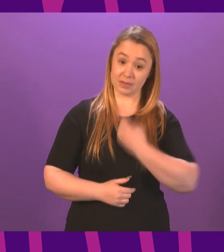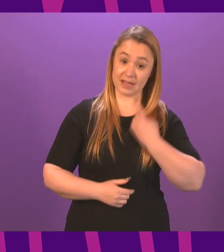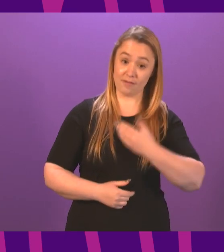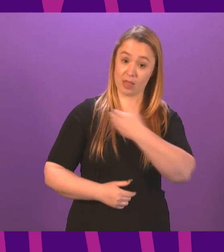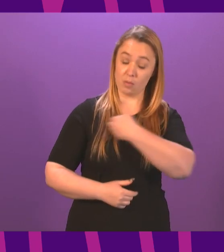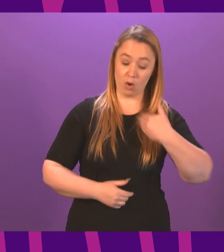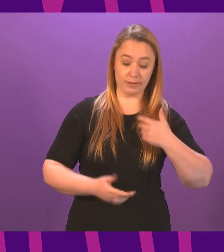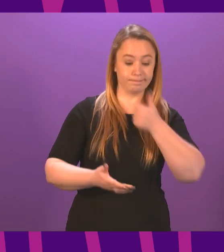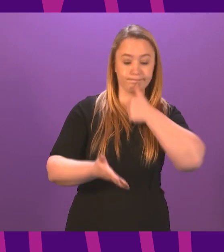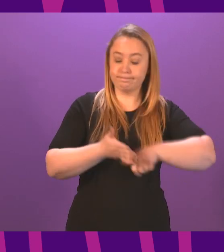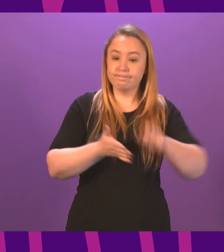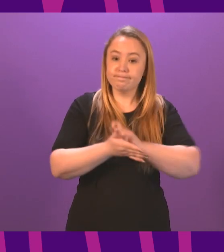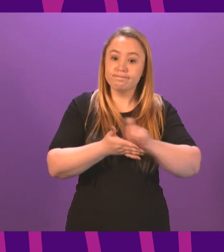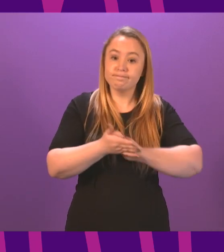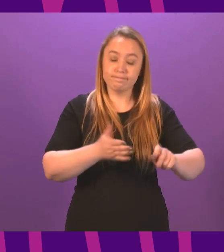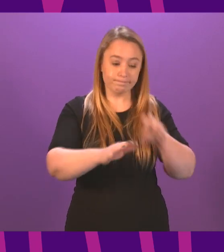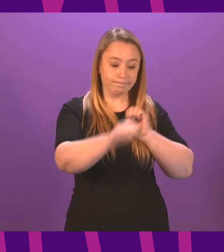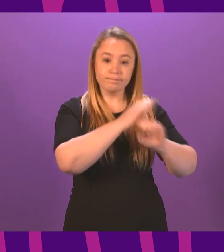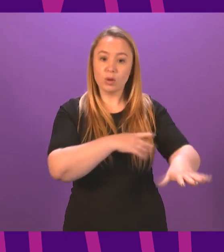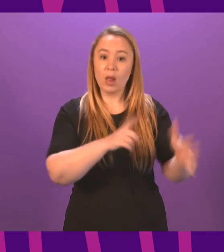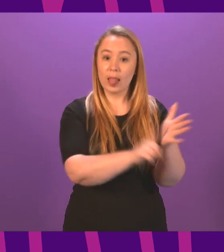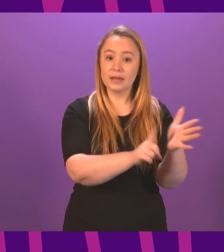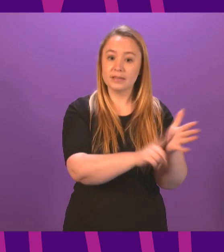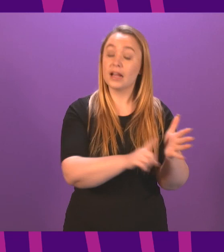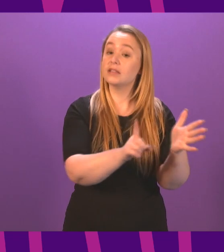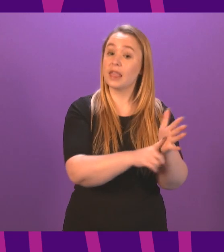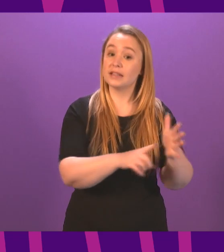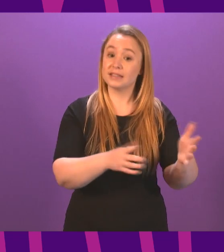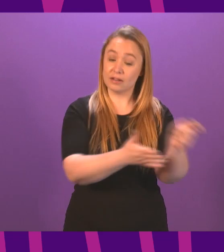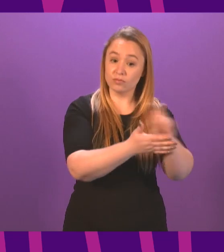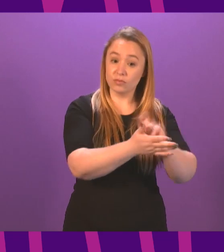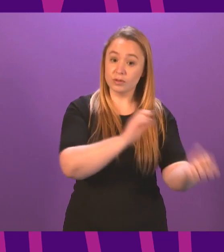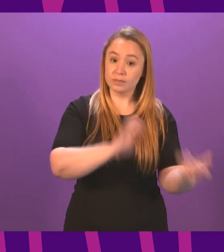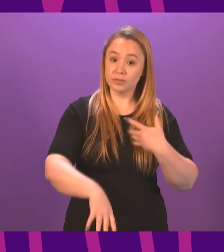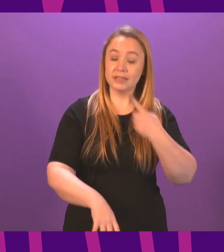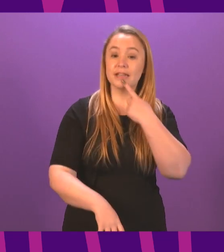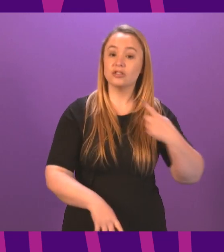situation. She wrote to me last night to outline her situation, which is, indeed, tragic. My